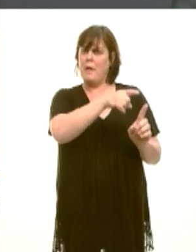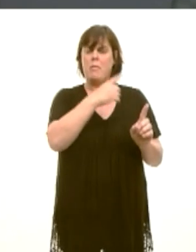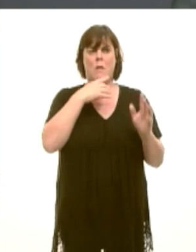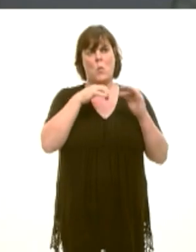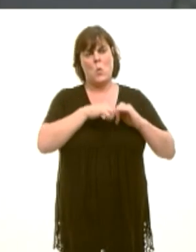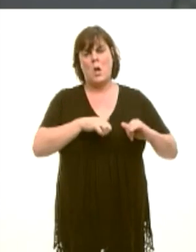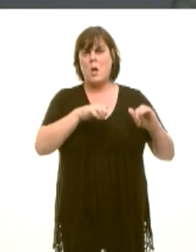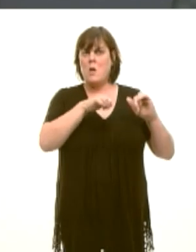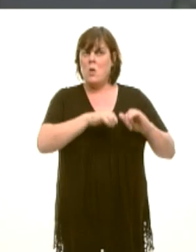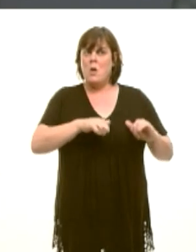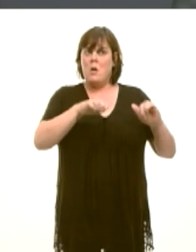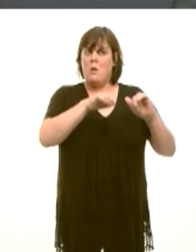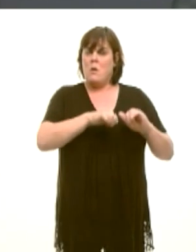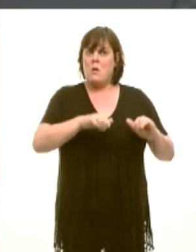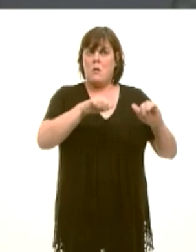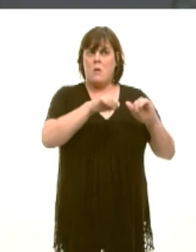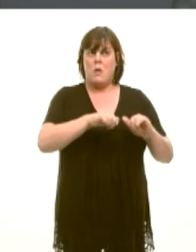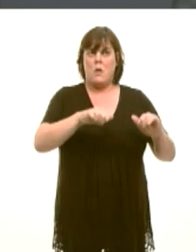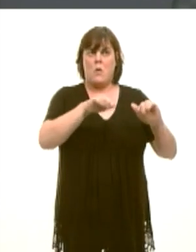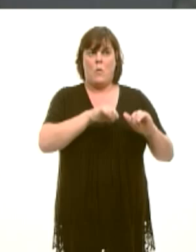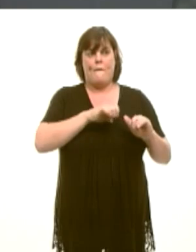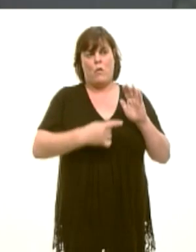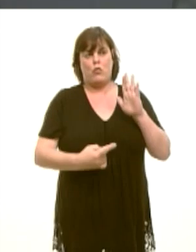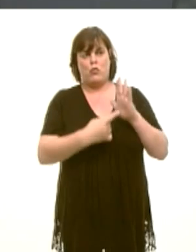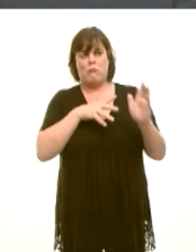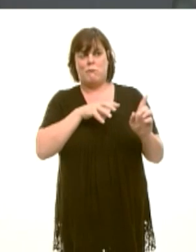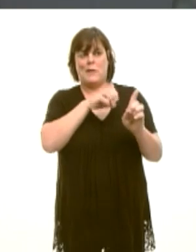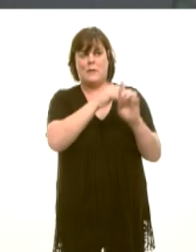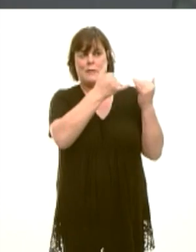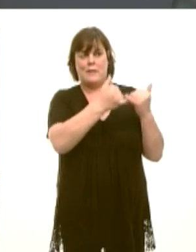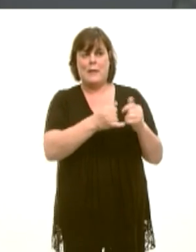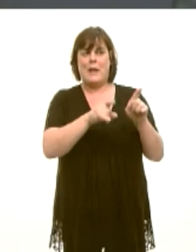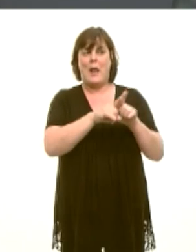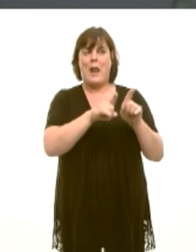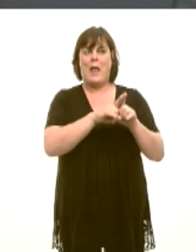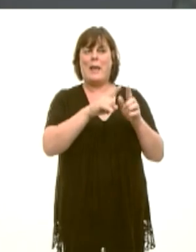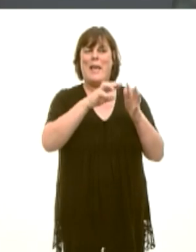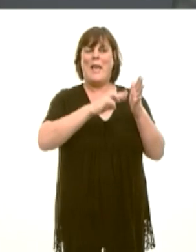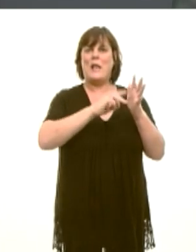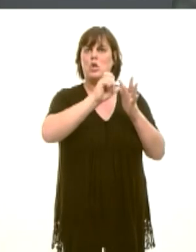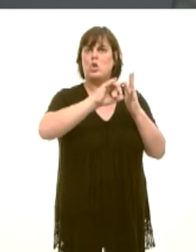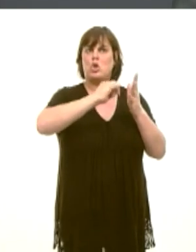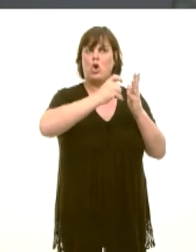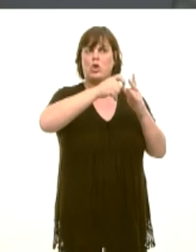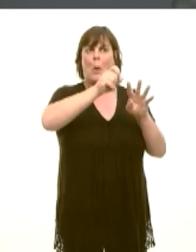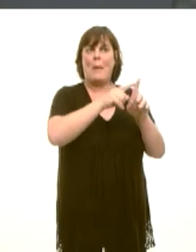people elsewhere for crucial diagnostic tests, such as endoscopy tests. Now, note here that